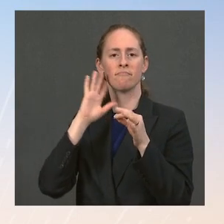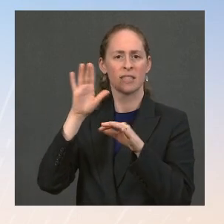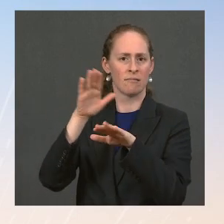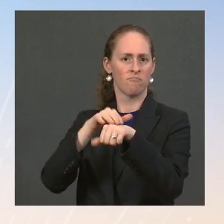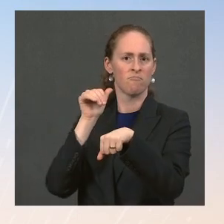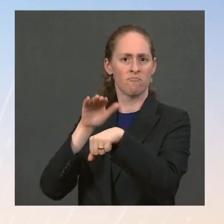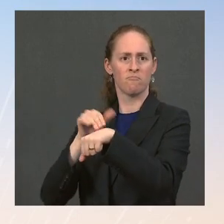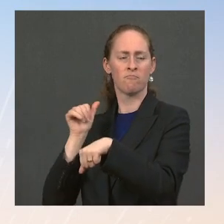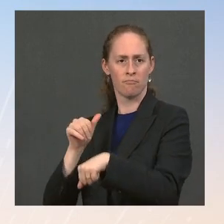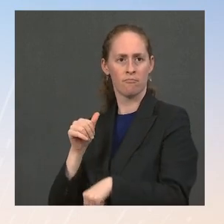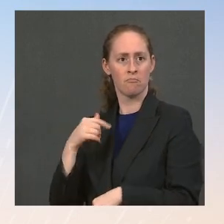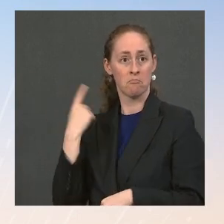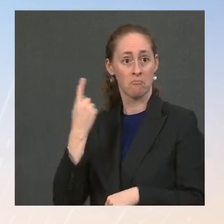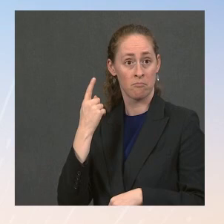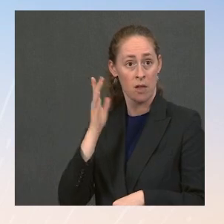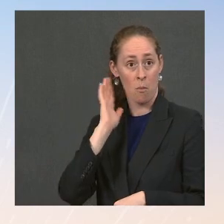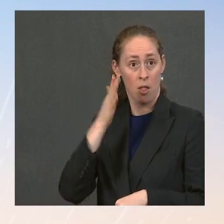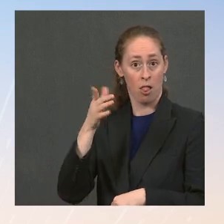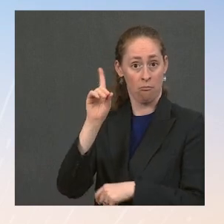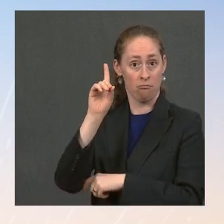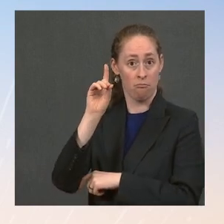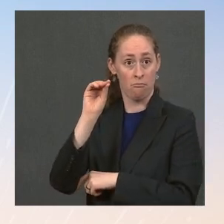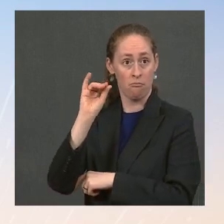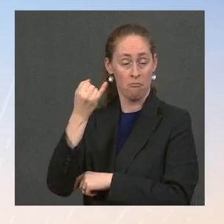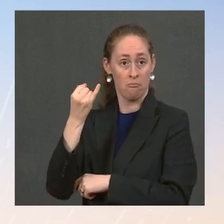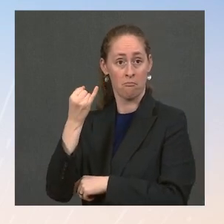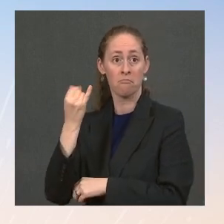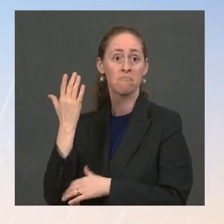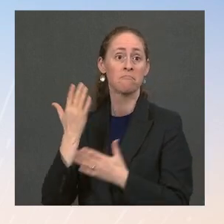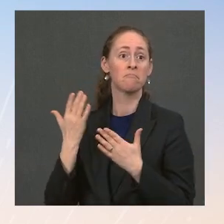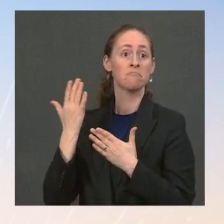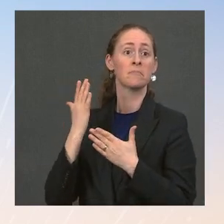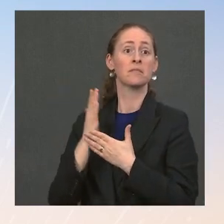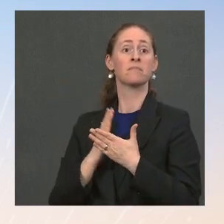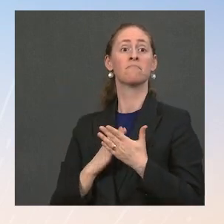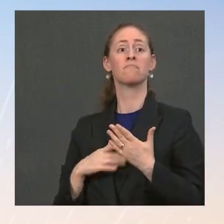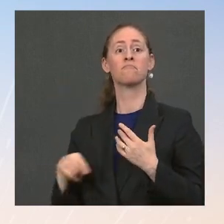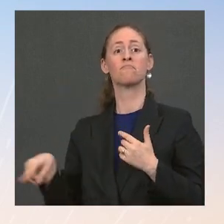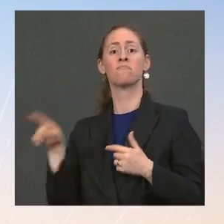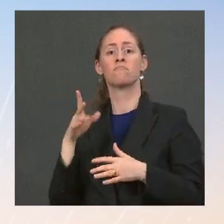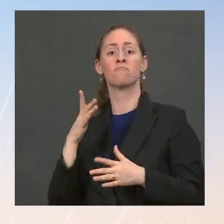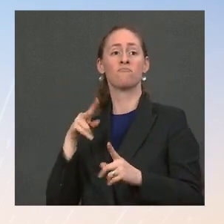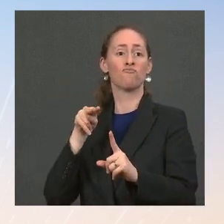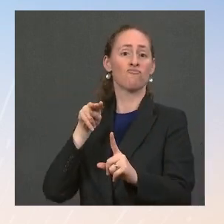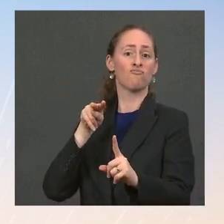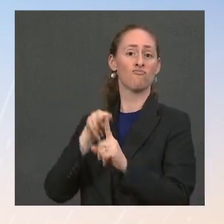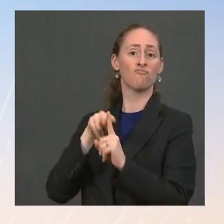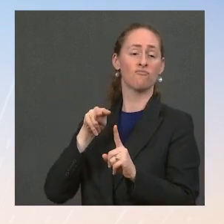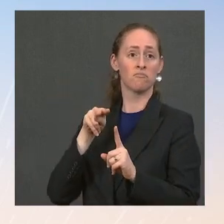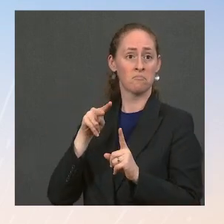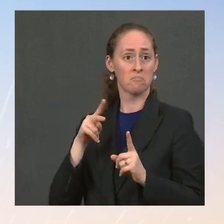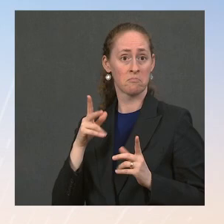Ms. Psaki: That would be up to the Department of Justice, and it would be their purview to determine. They're an independent agency. The Press: And has the President discussed that at all with the Attorney General or anyone at the Justice Department?